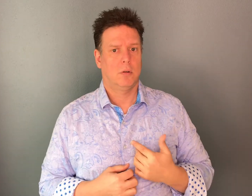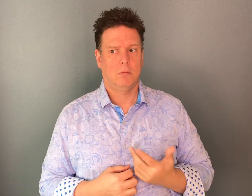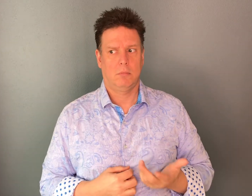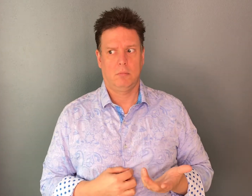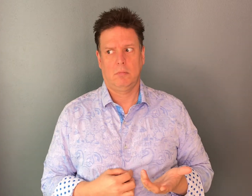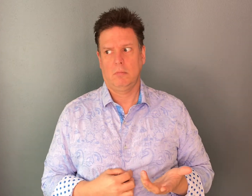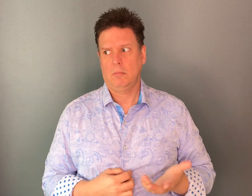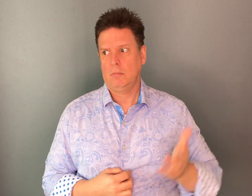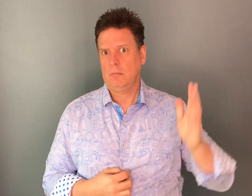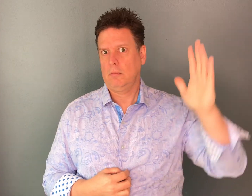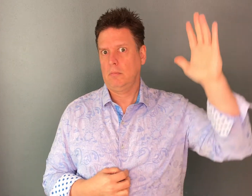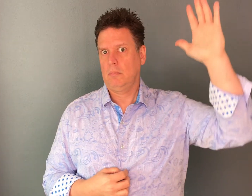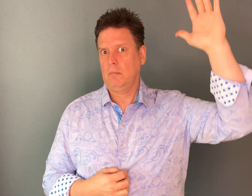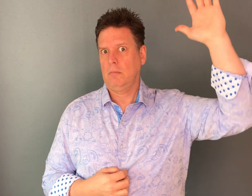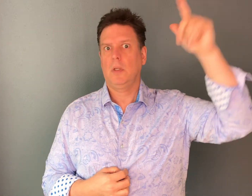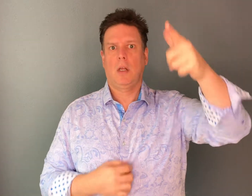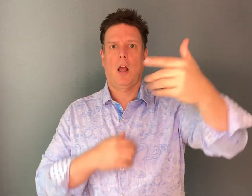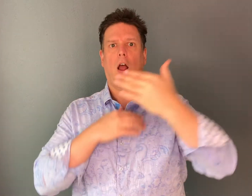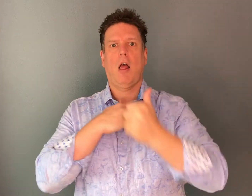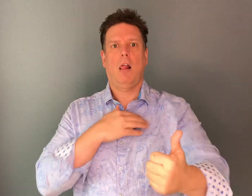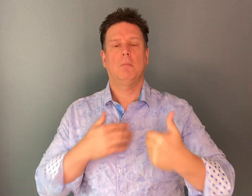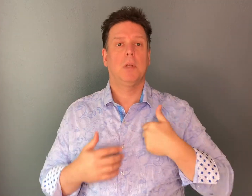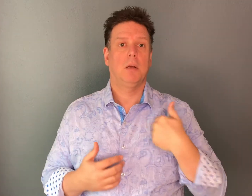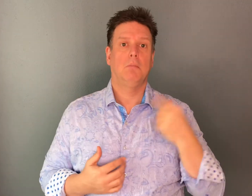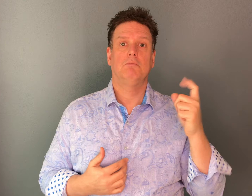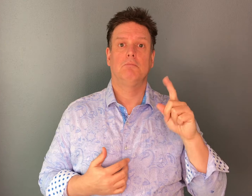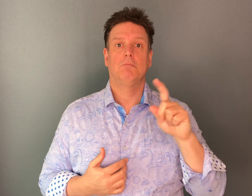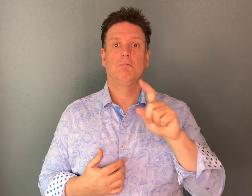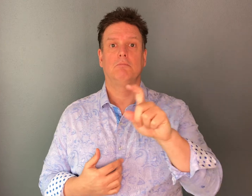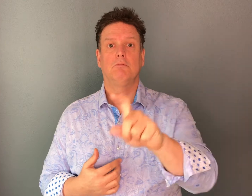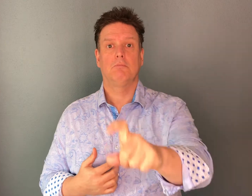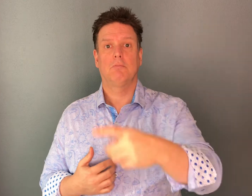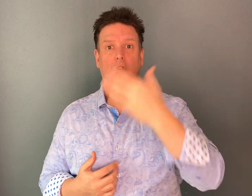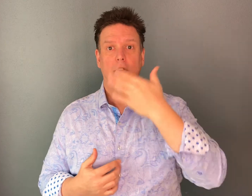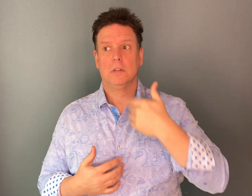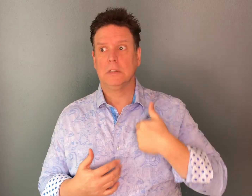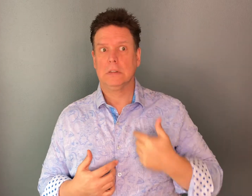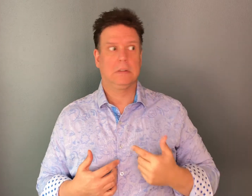in front of the group and I raised my hand and he called on me and I walked up.